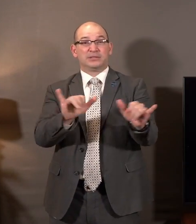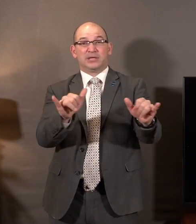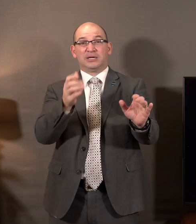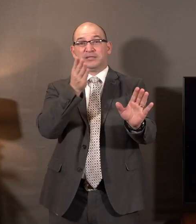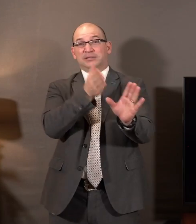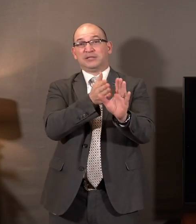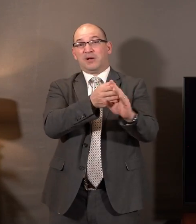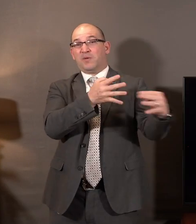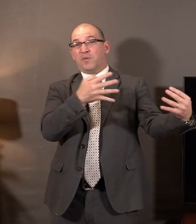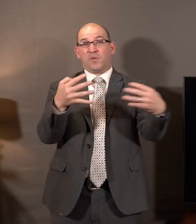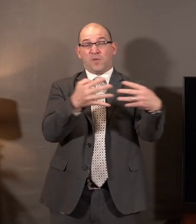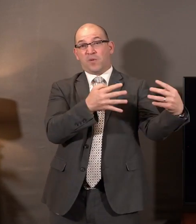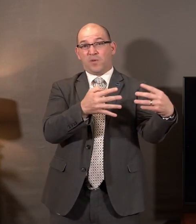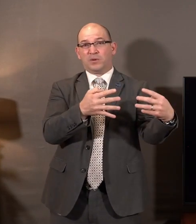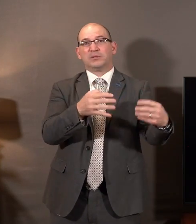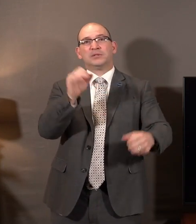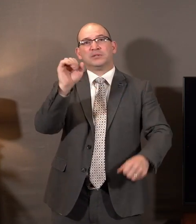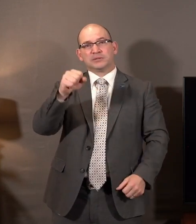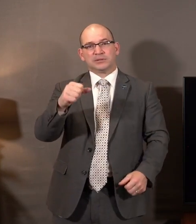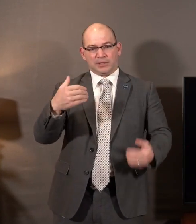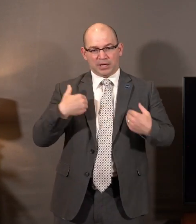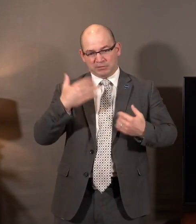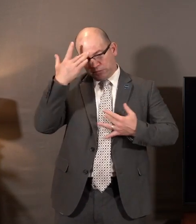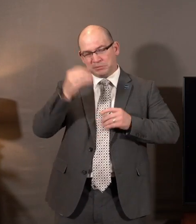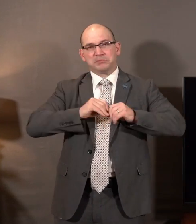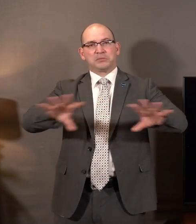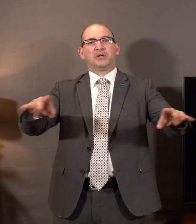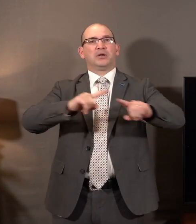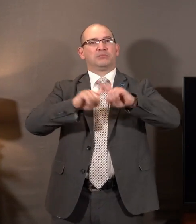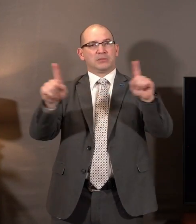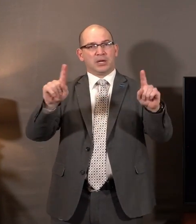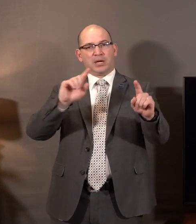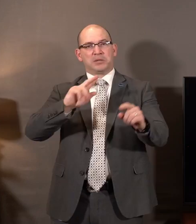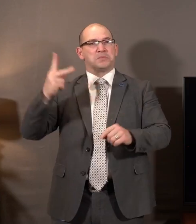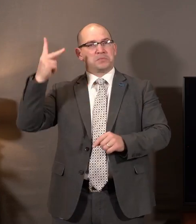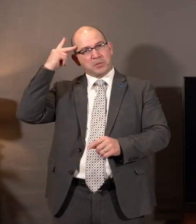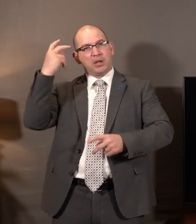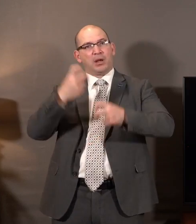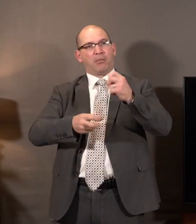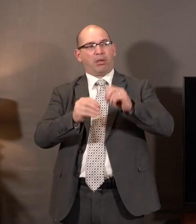yes there's medical issues there's political issues and yes there is